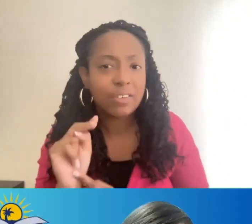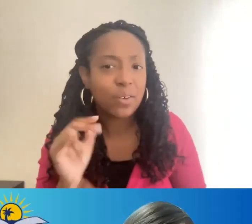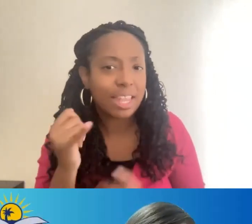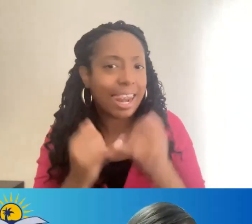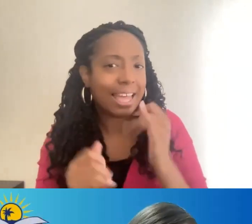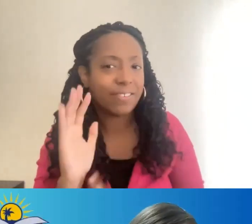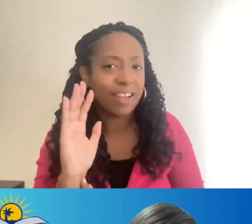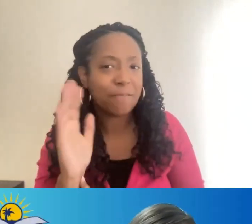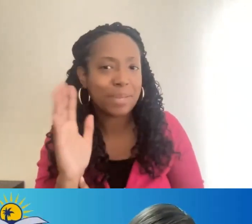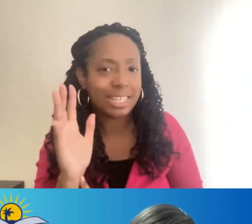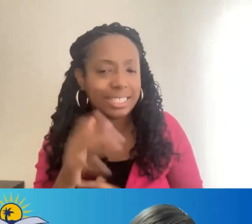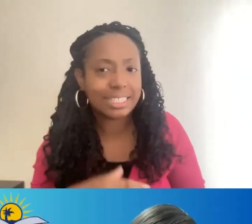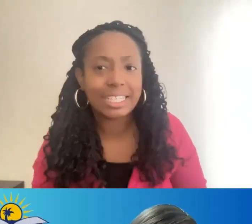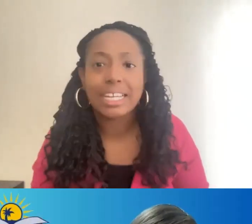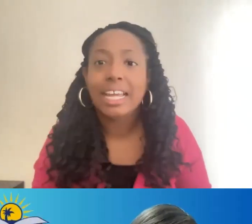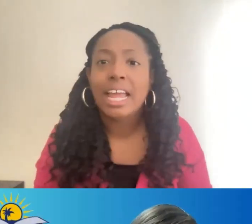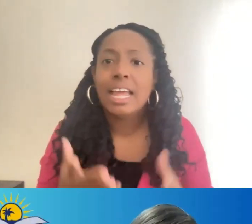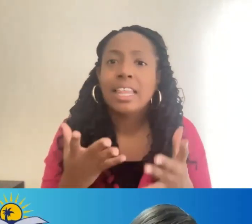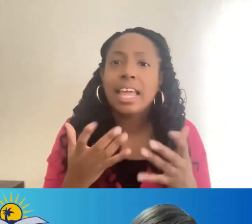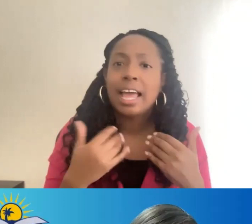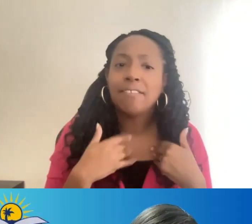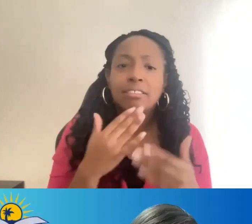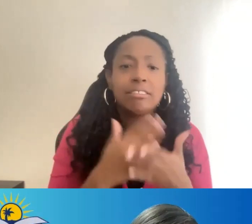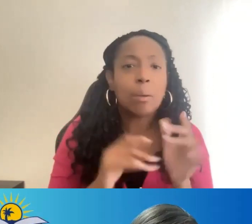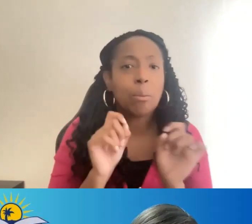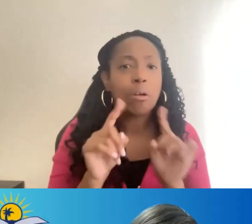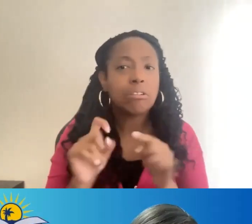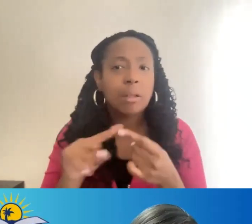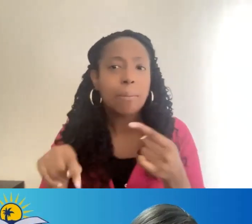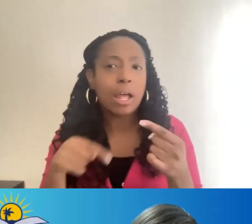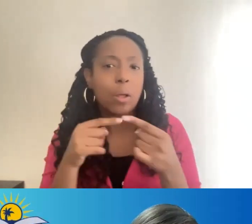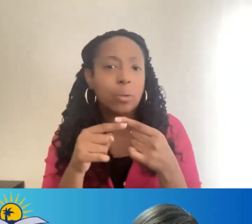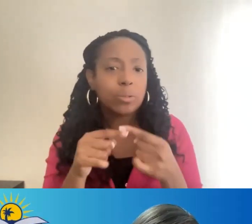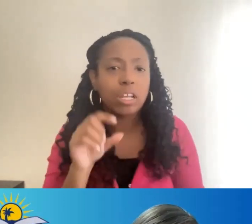to just address this question is a a question received about the $100,000 cap and so really